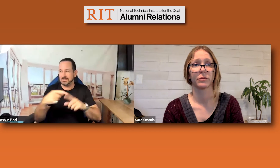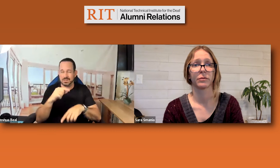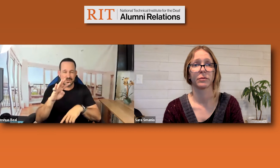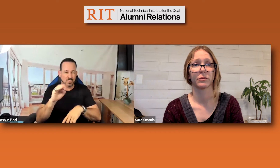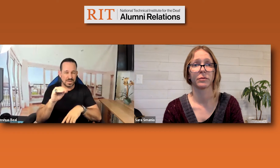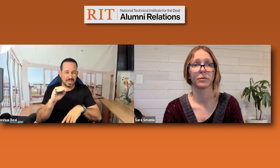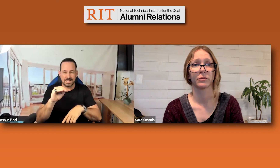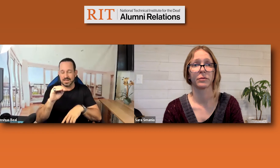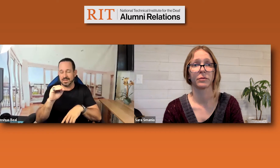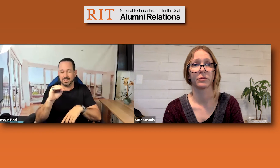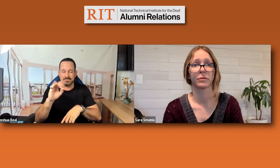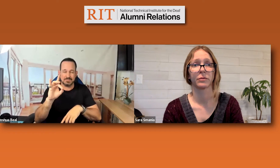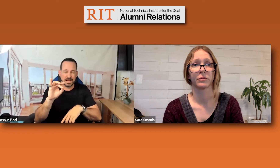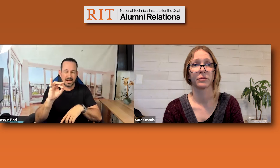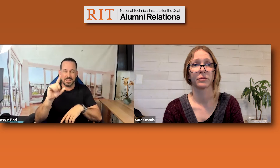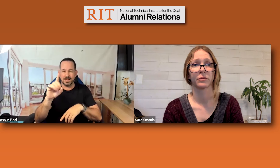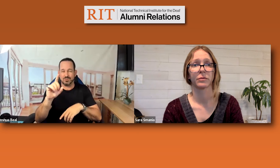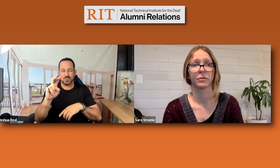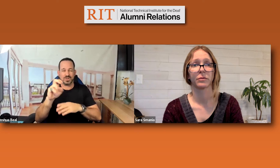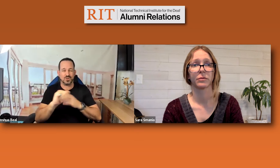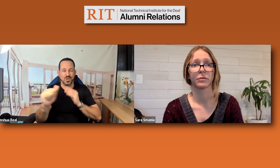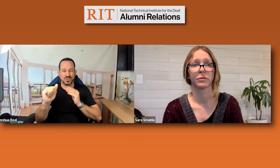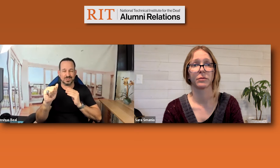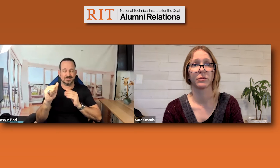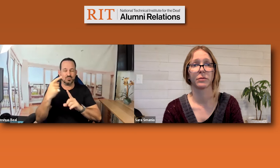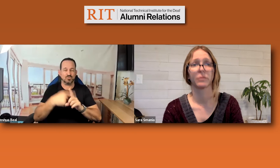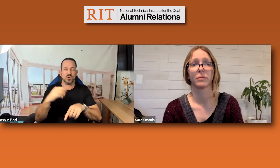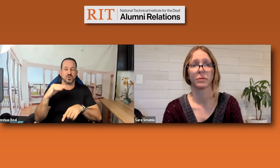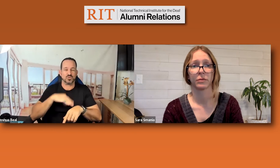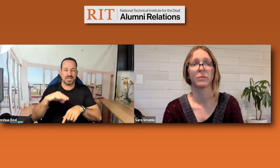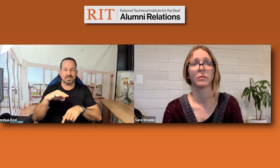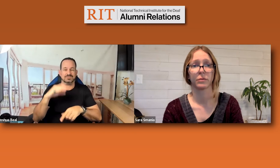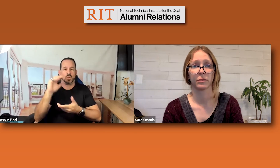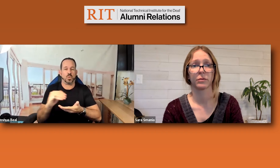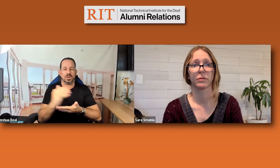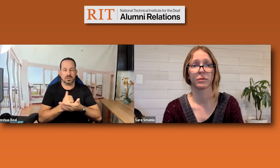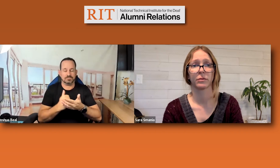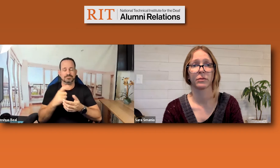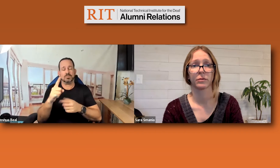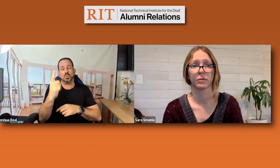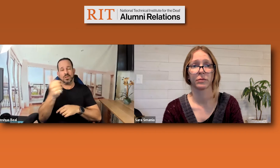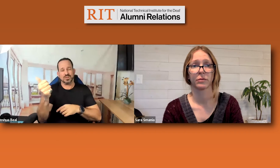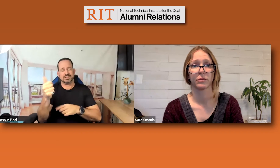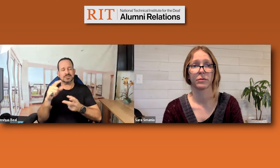and they vary from state to state, maybe $40, 80 or so a month.